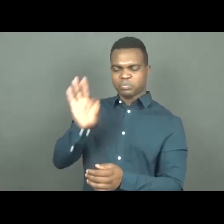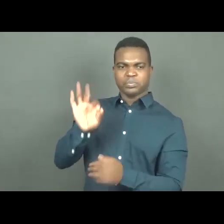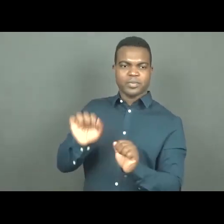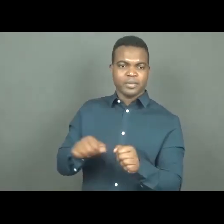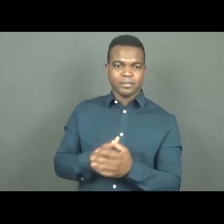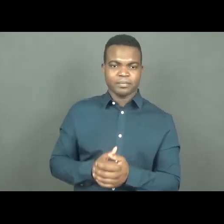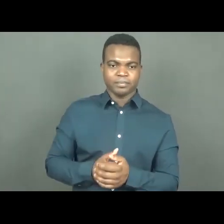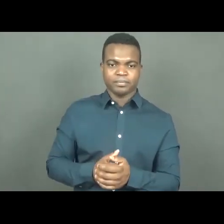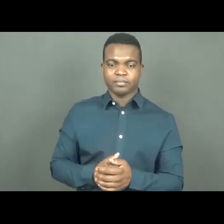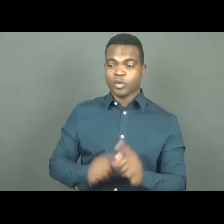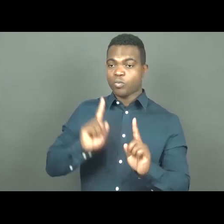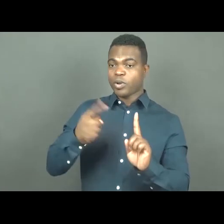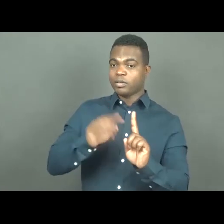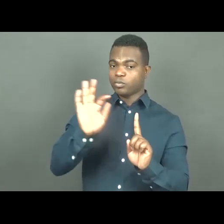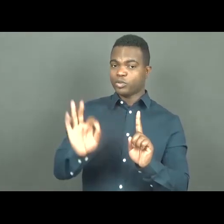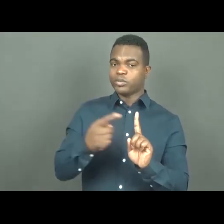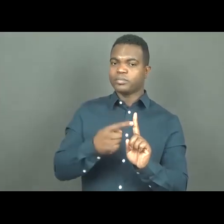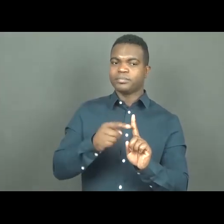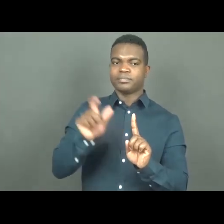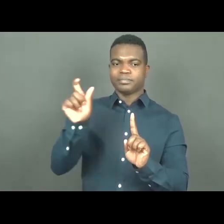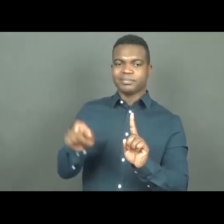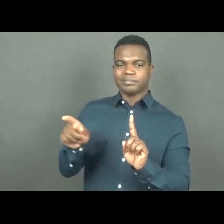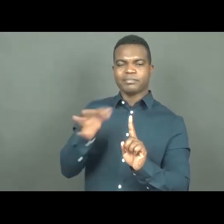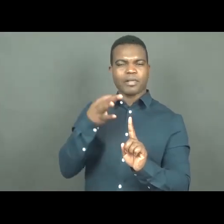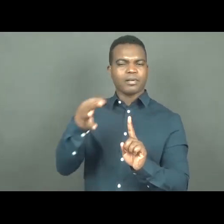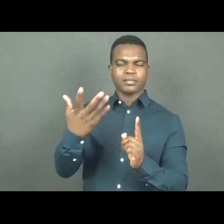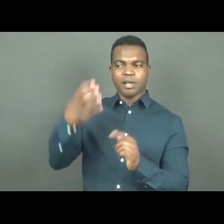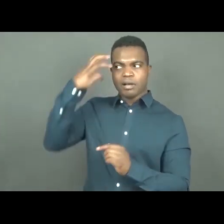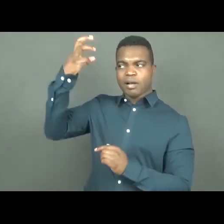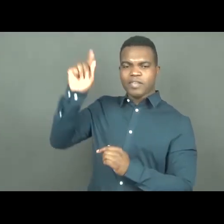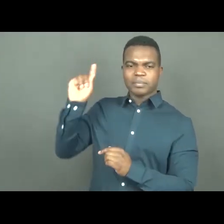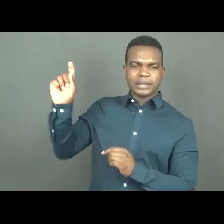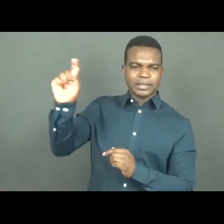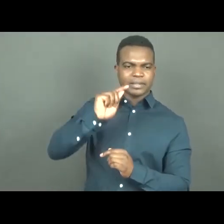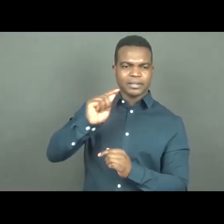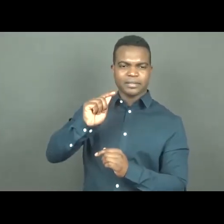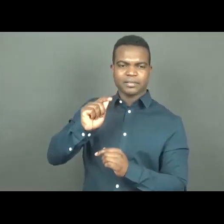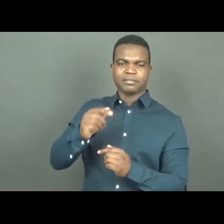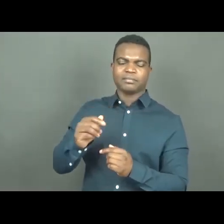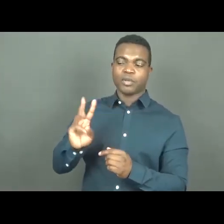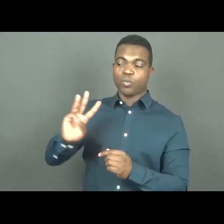in some countries we see that the Washington Group questions can end up having a lower prevalence